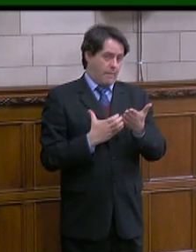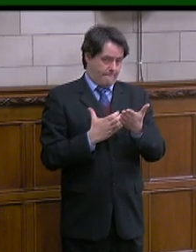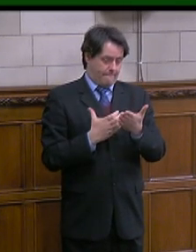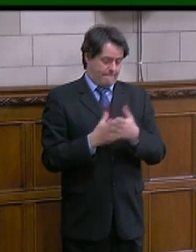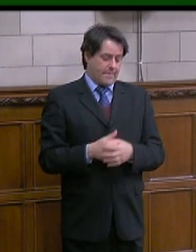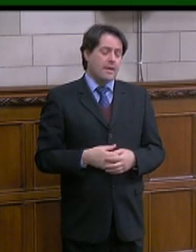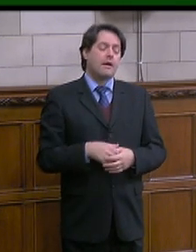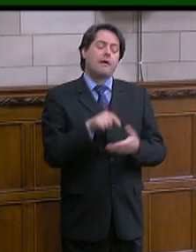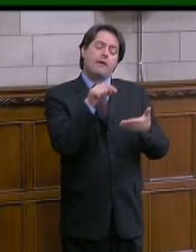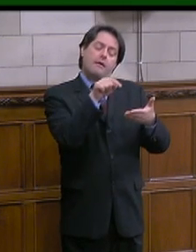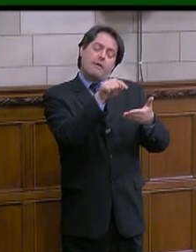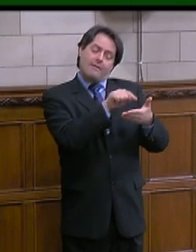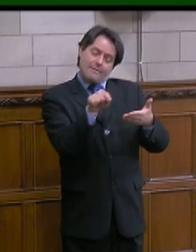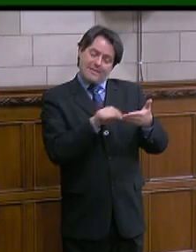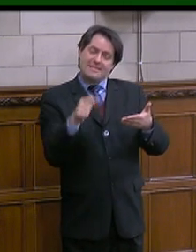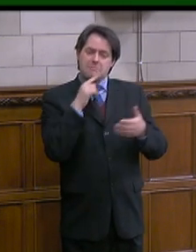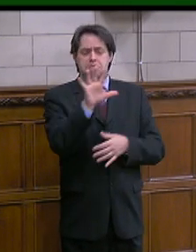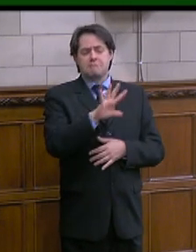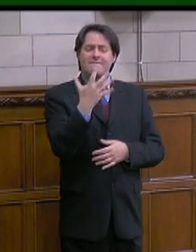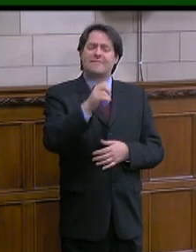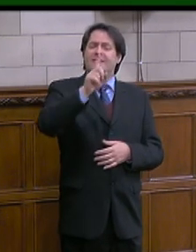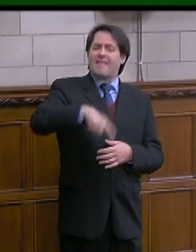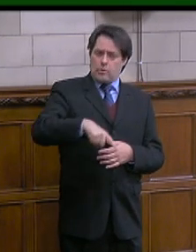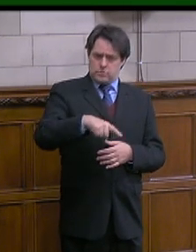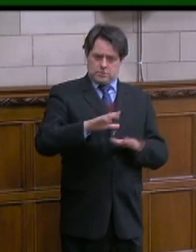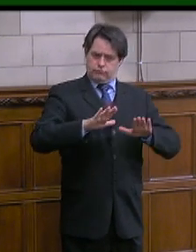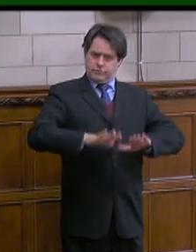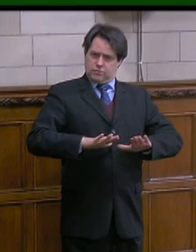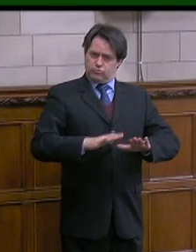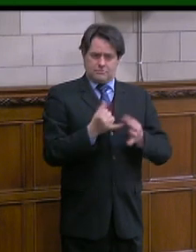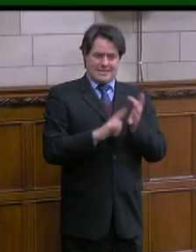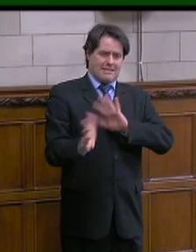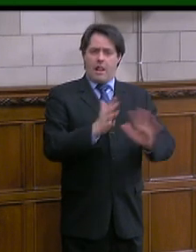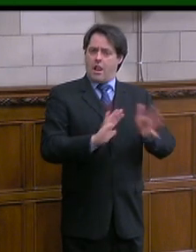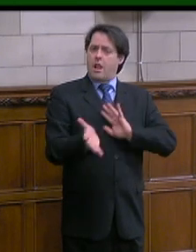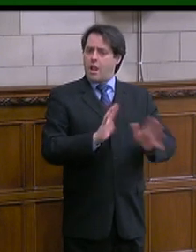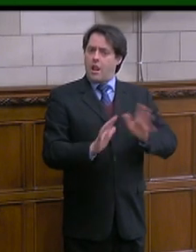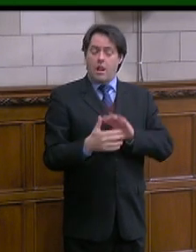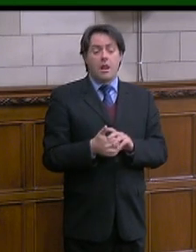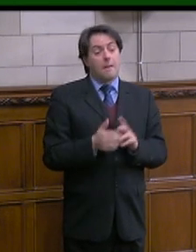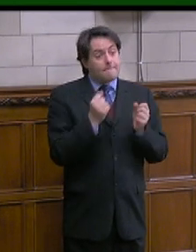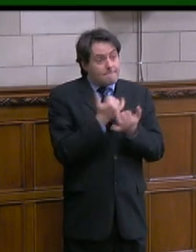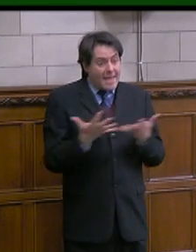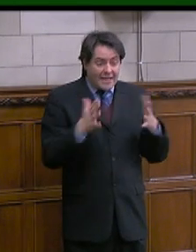They point out that about 50,000 people in the UK use BSL, that many children are born